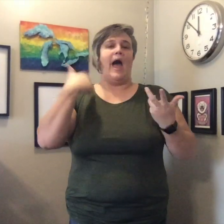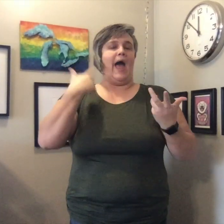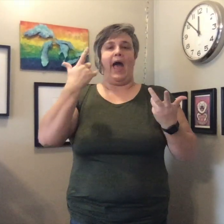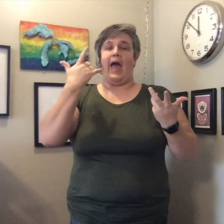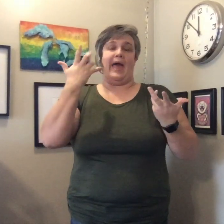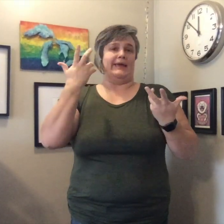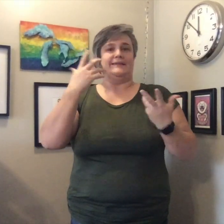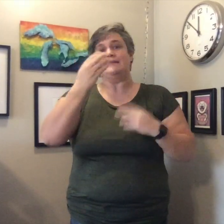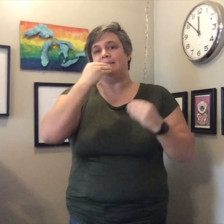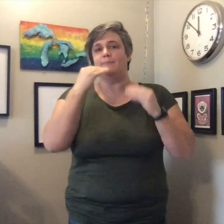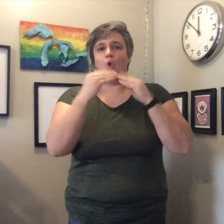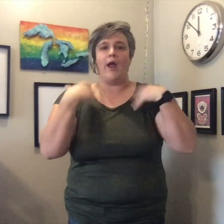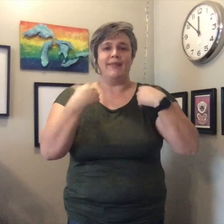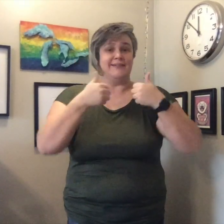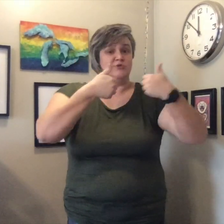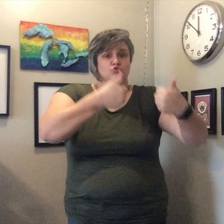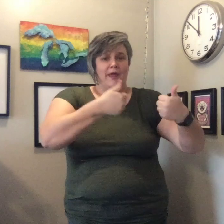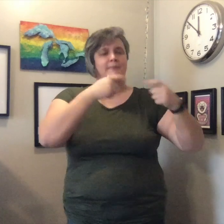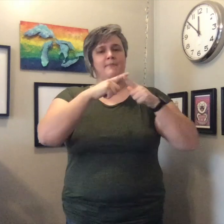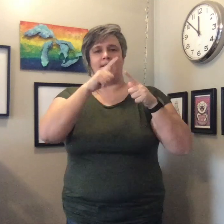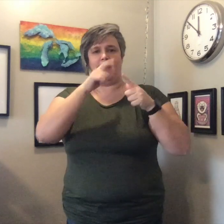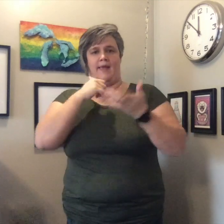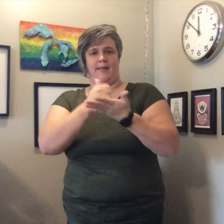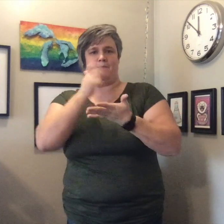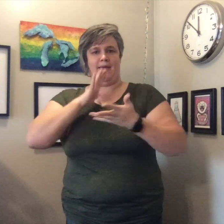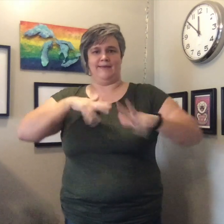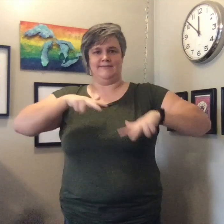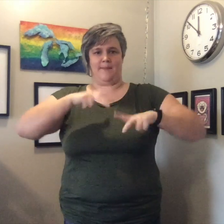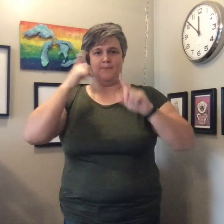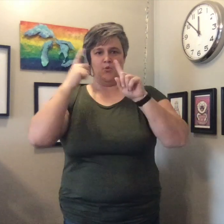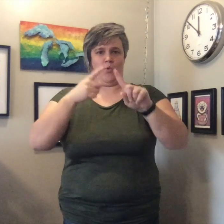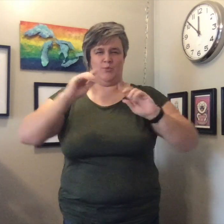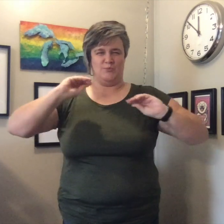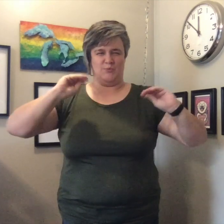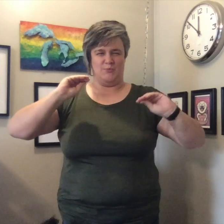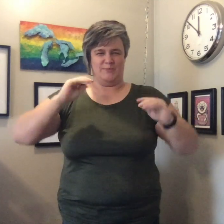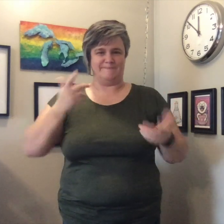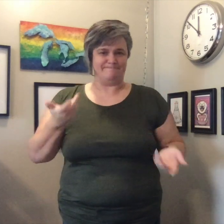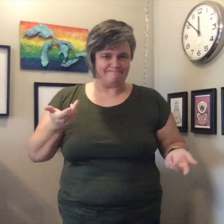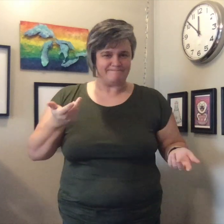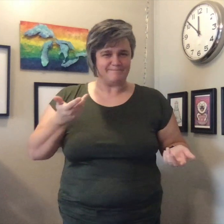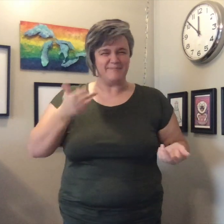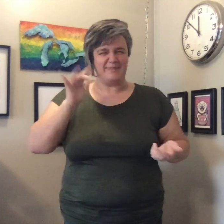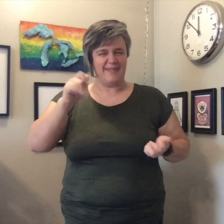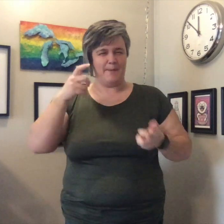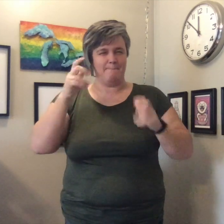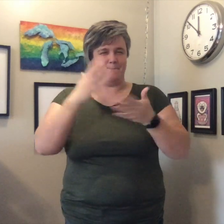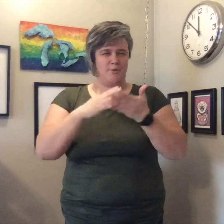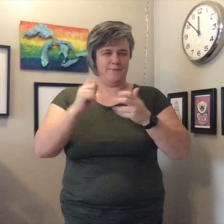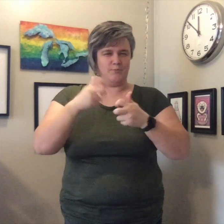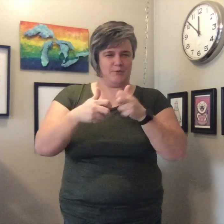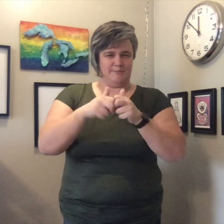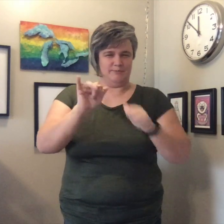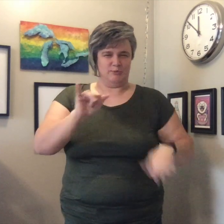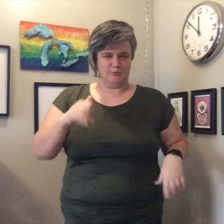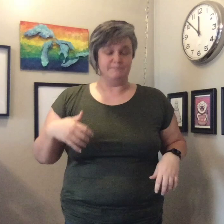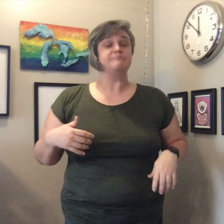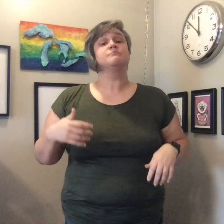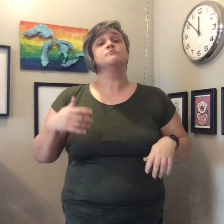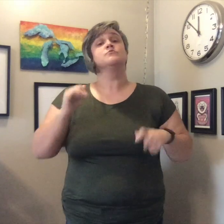It's not just a matter of eating more healthy, if I don't make those literal steps, I can't hit my long-term goal for this year.